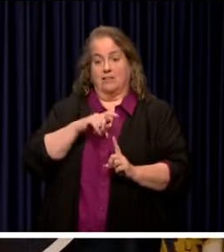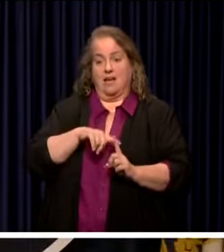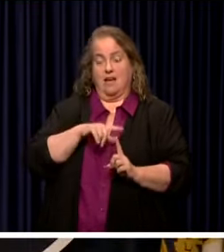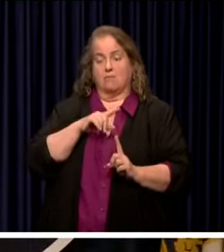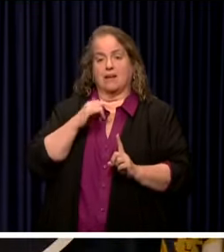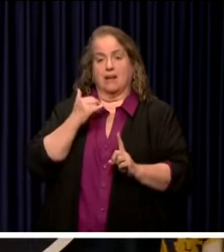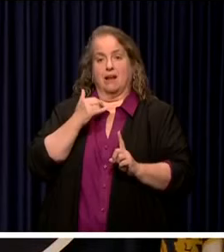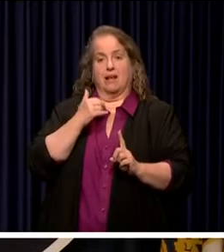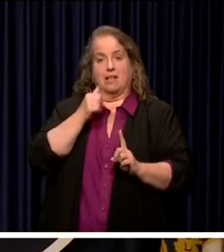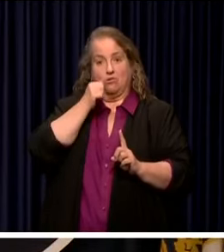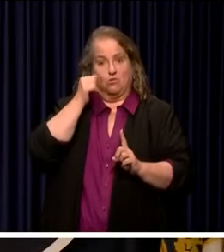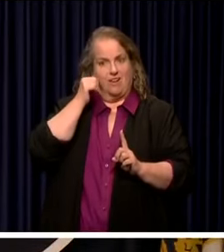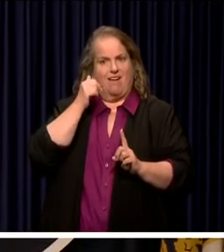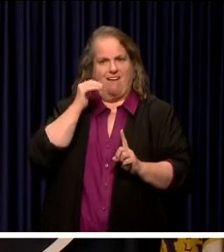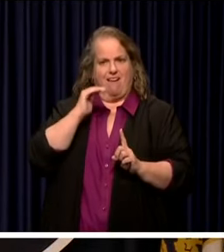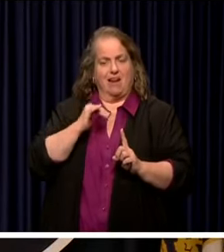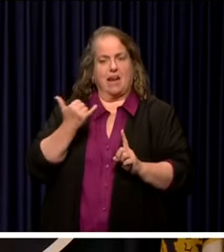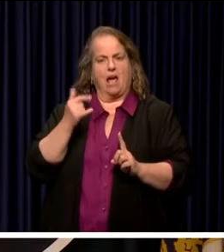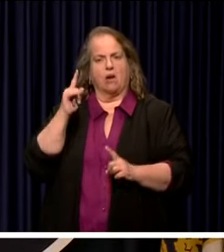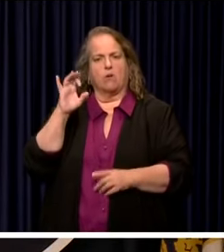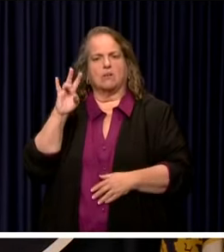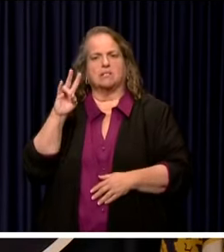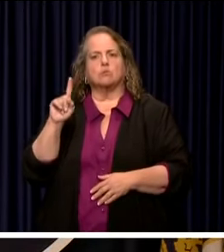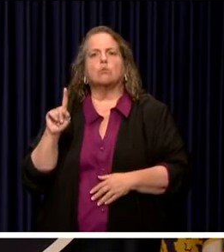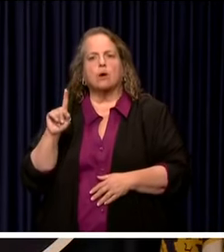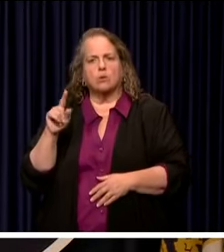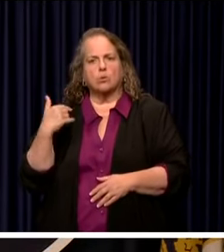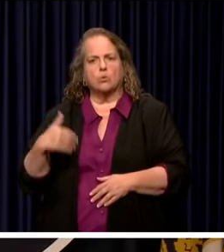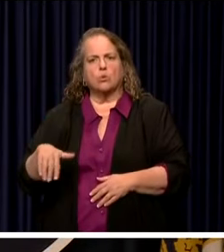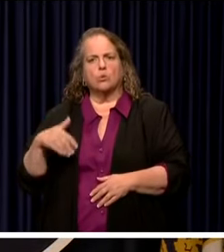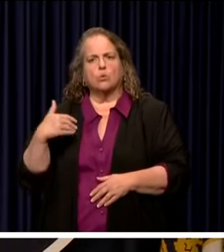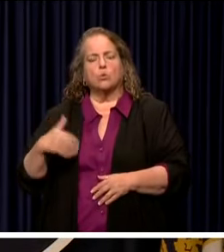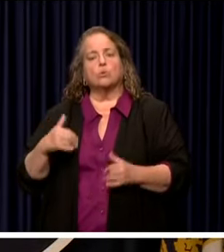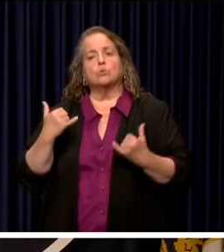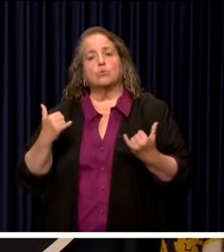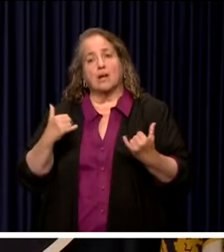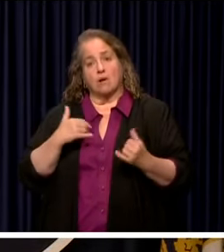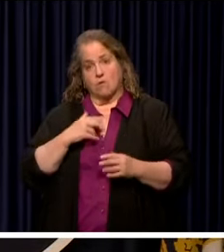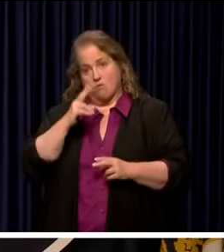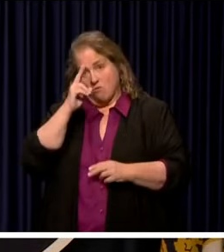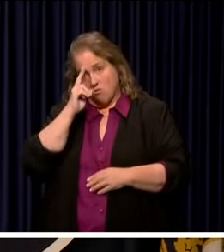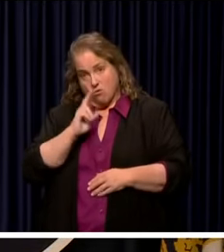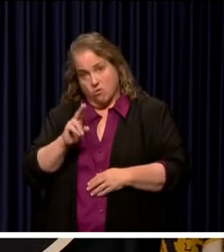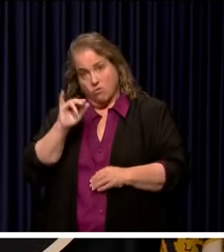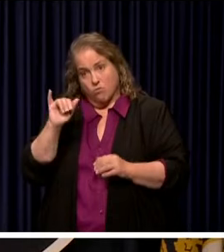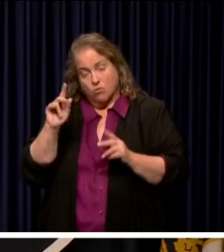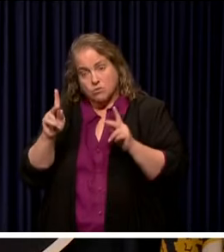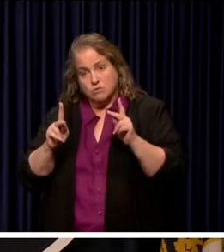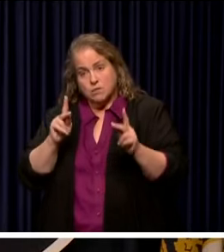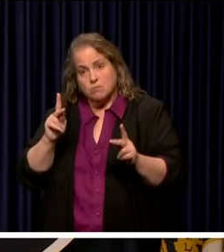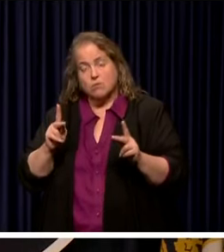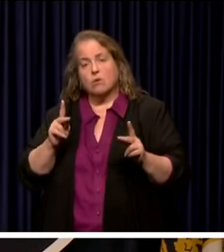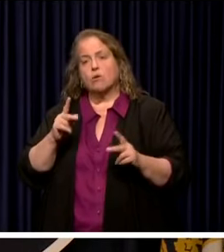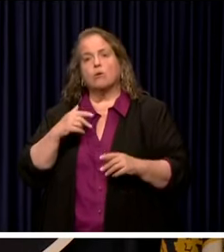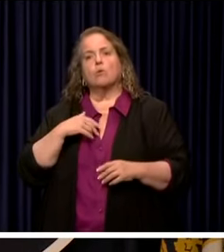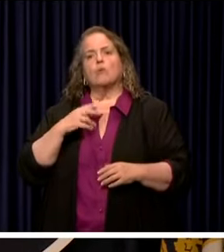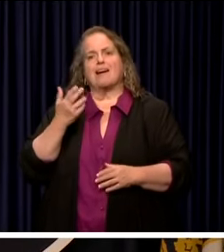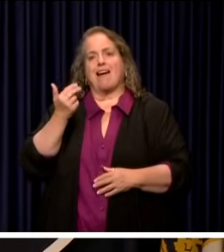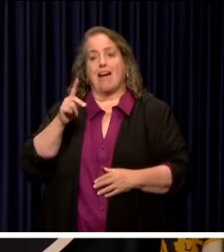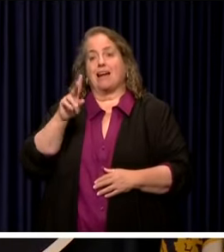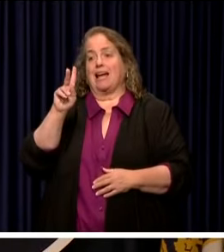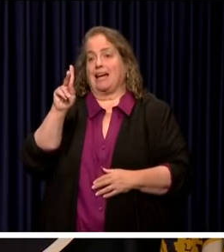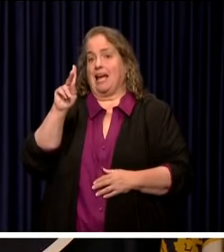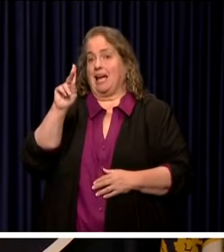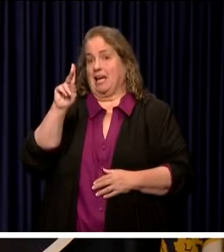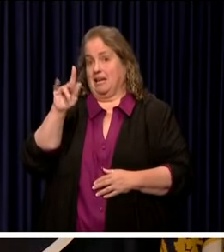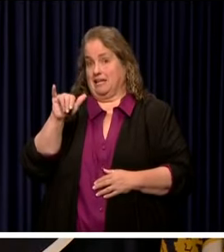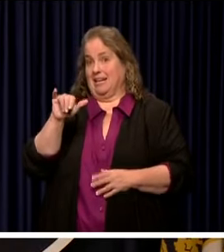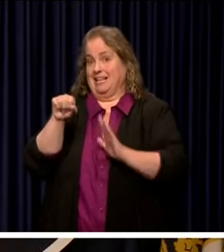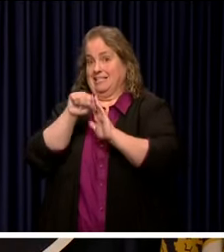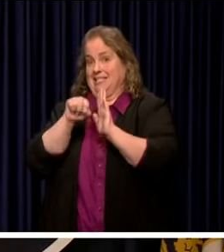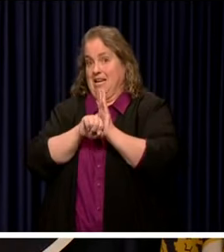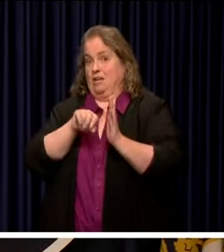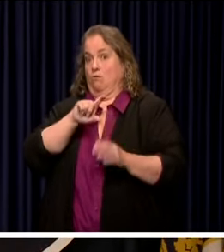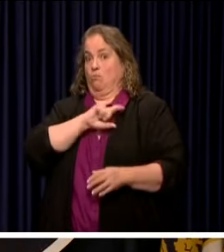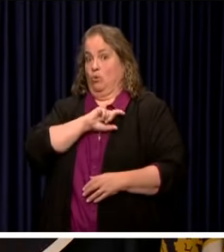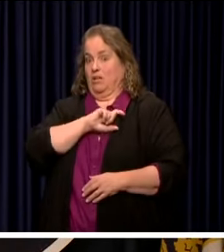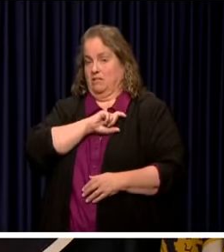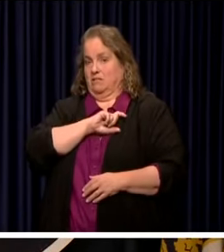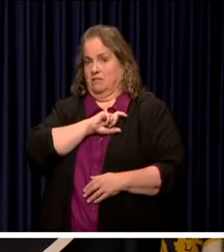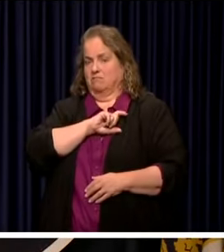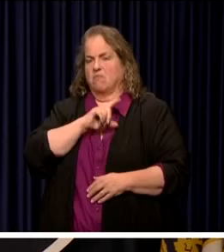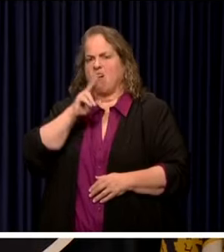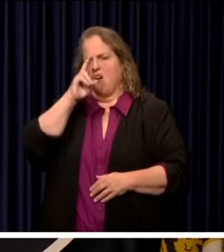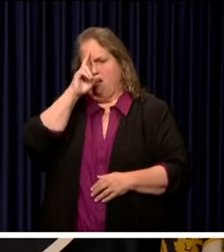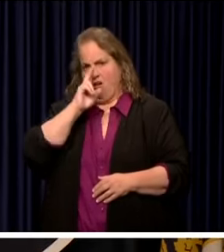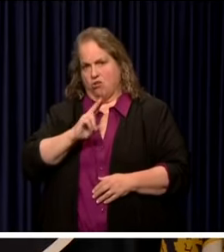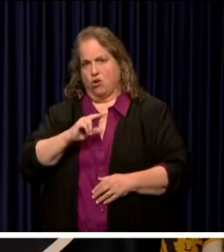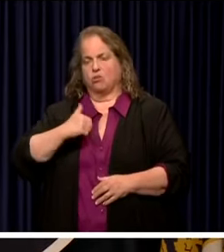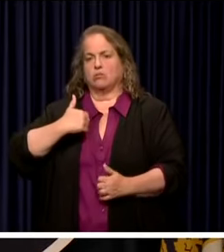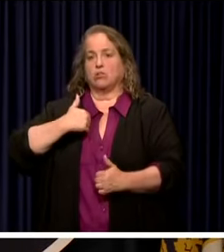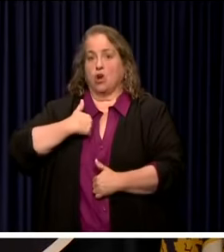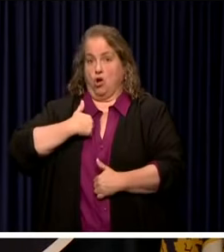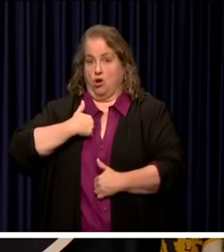[BELLS RINGING]